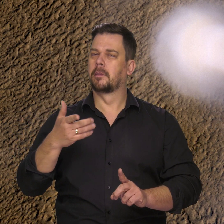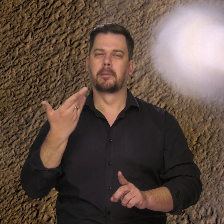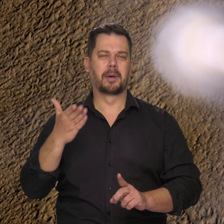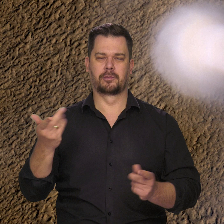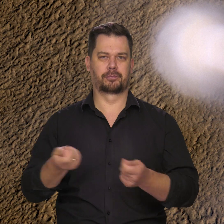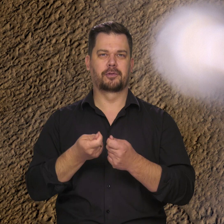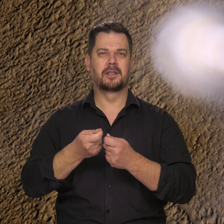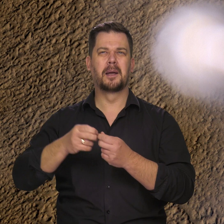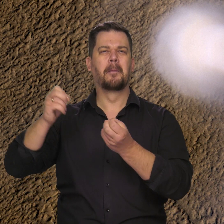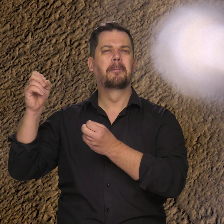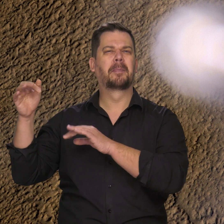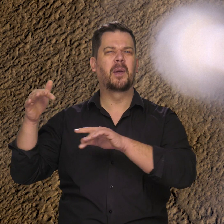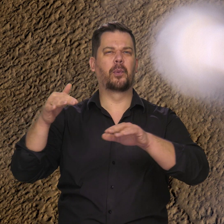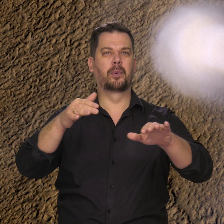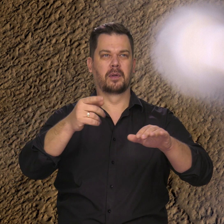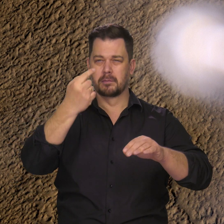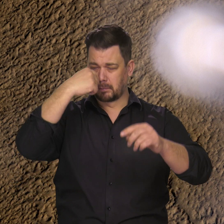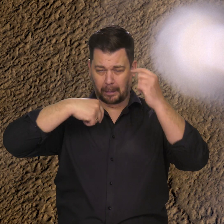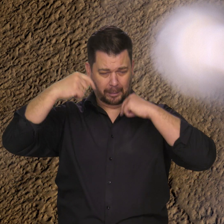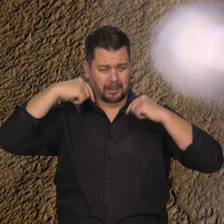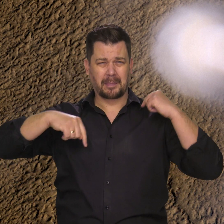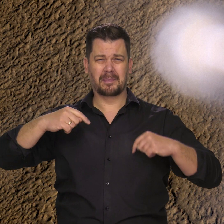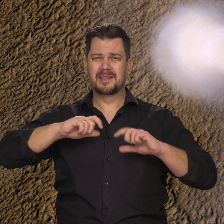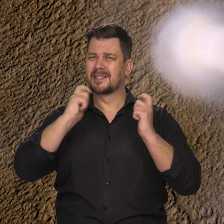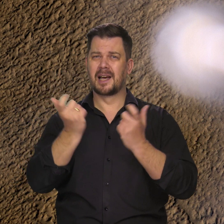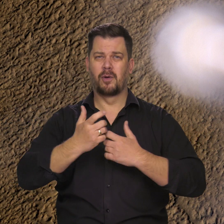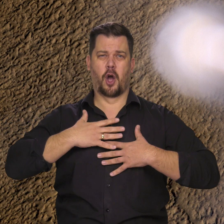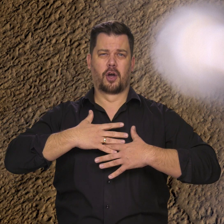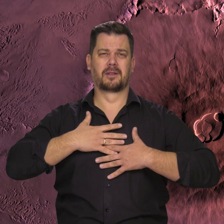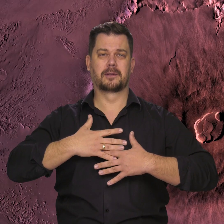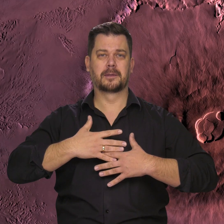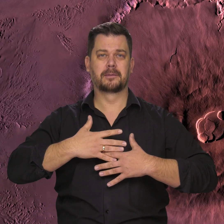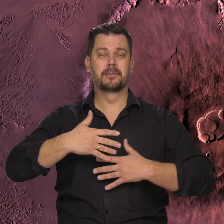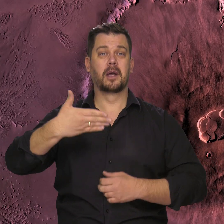the fine dust would be very bothersome for humans, as it's extremely small and would get into everything.